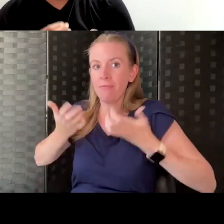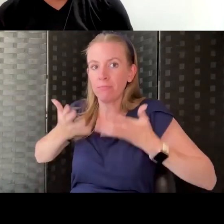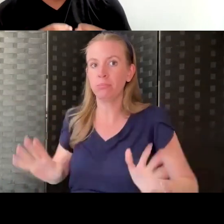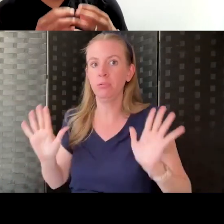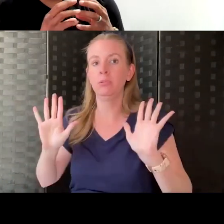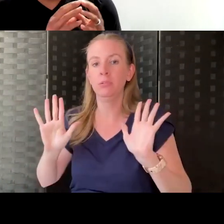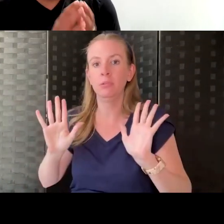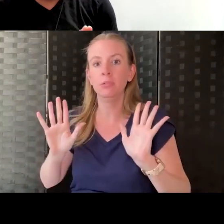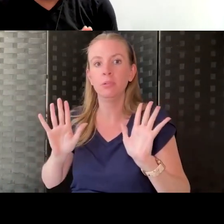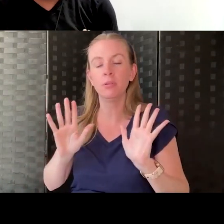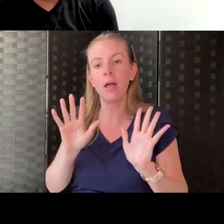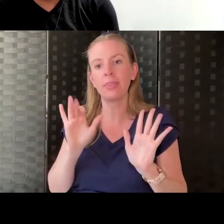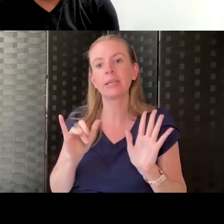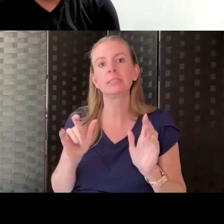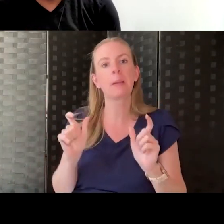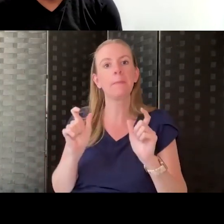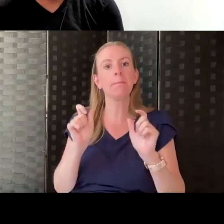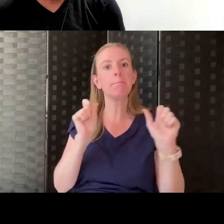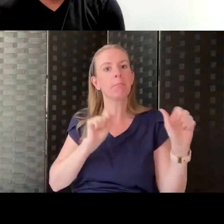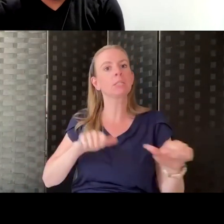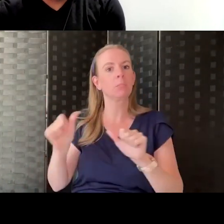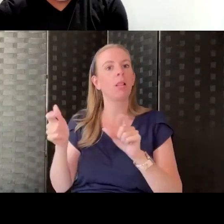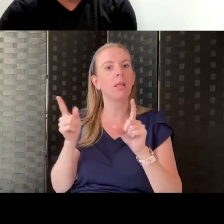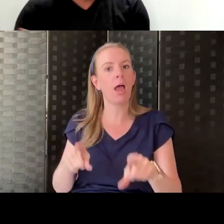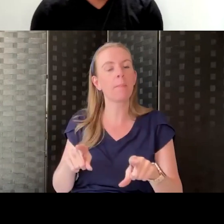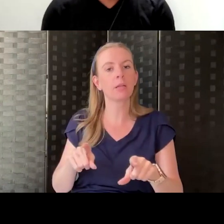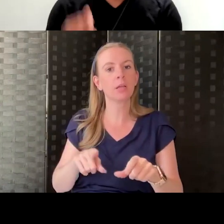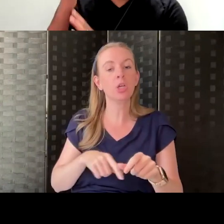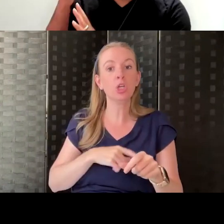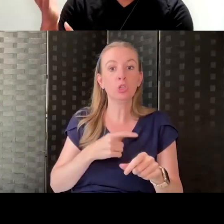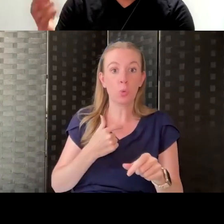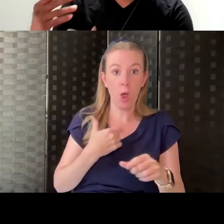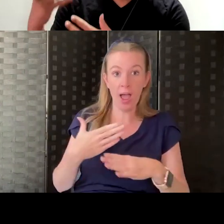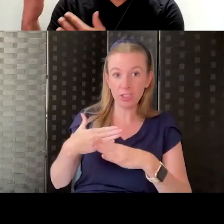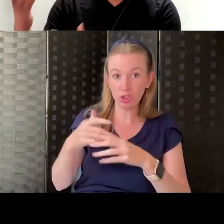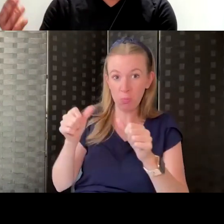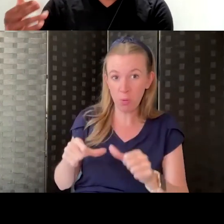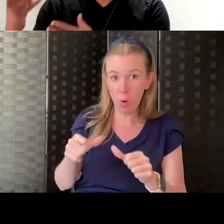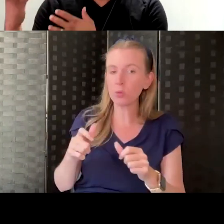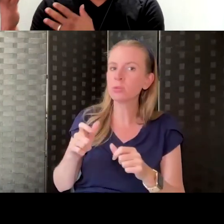is a huge possibility. The ones that I shared, larger names well supported -- there is a